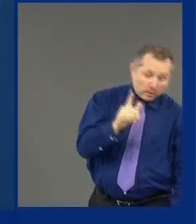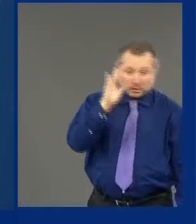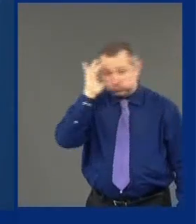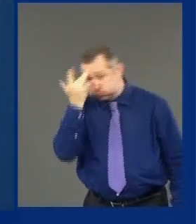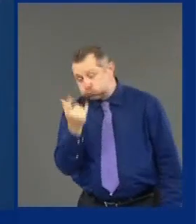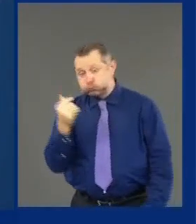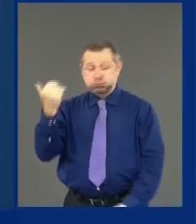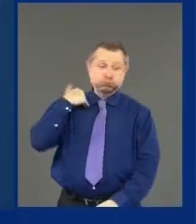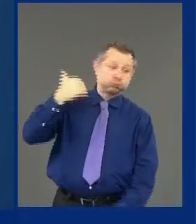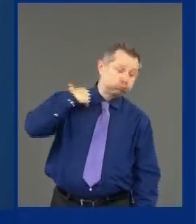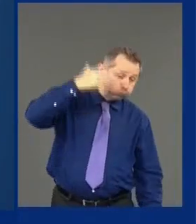I ASKED THE PEOPLE TO DO IT 157 TIMES.